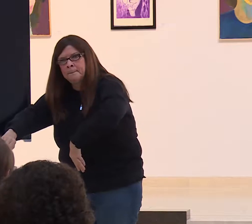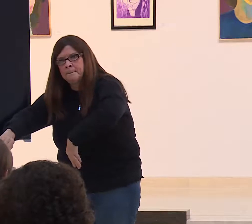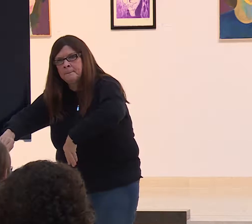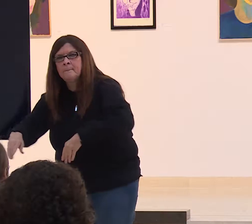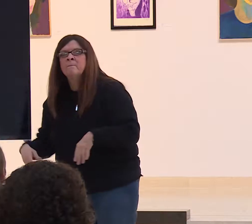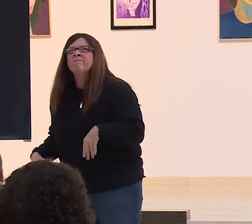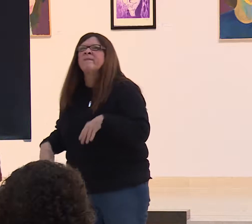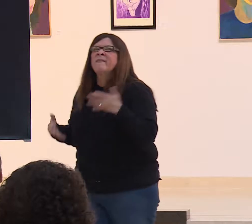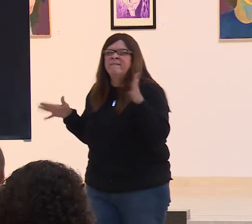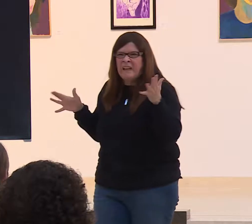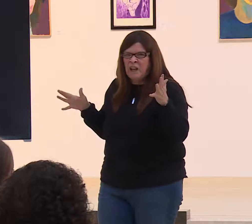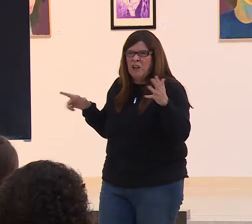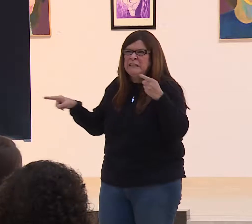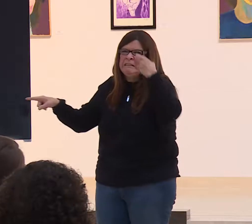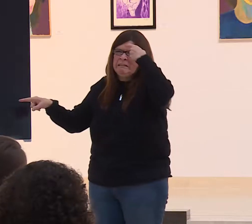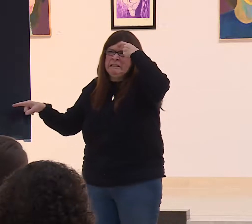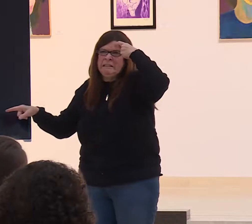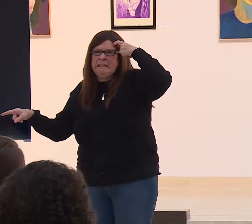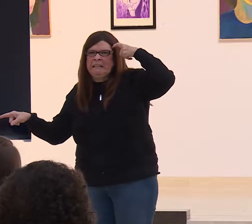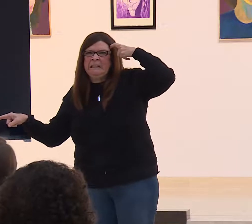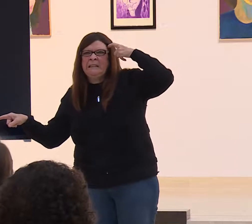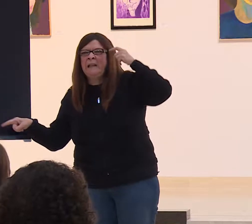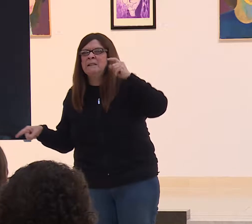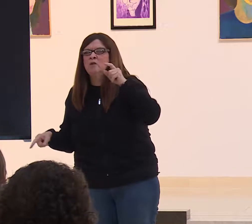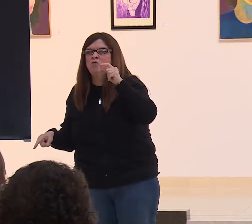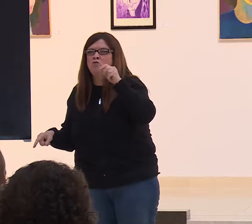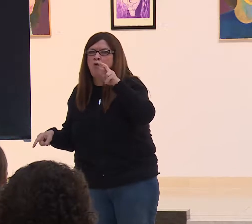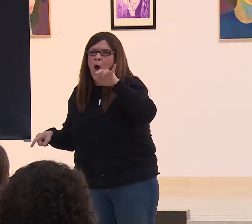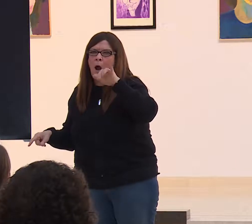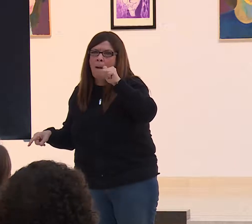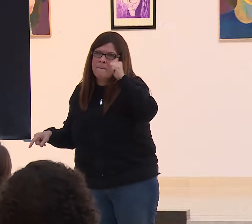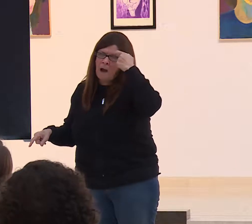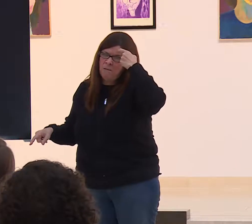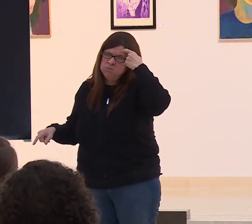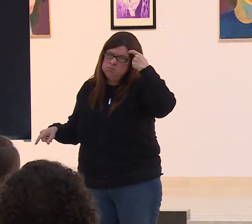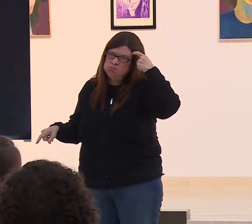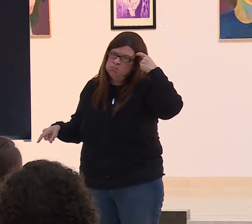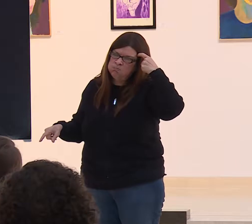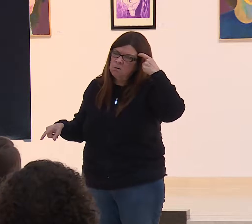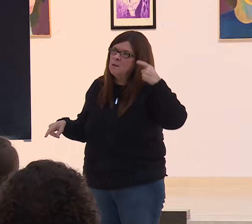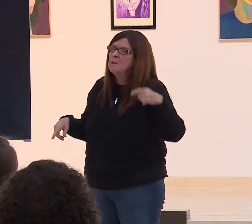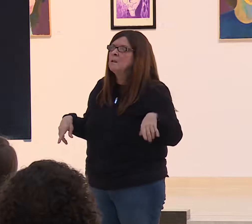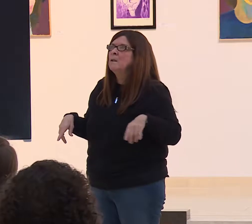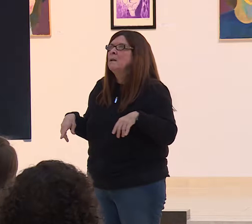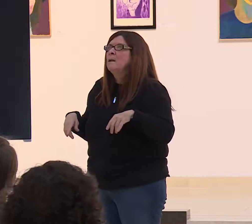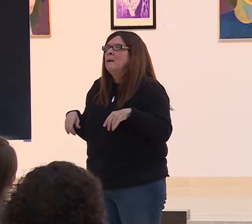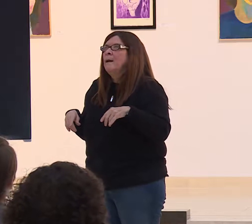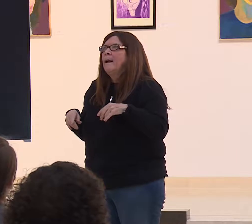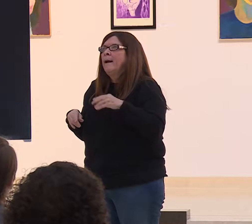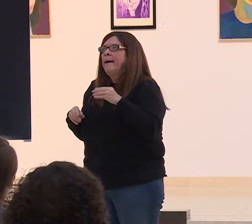but he got into the vicinity, and his arm was injured by the propeller.